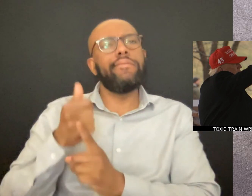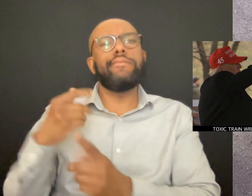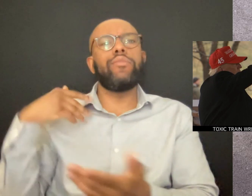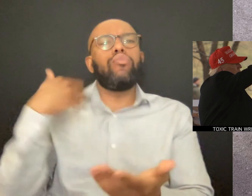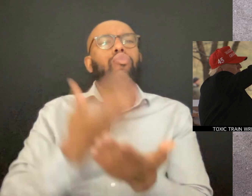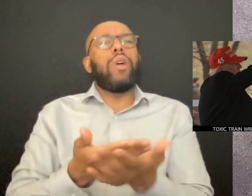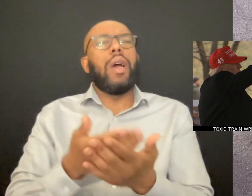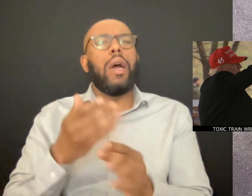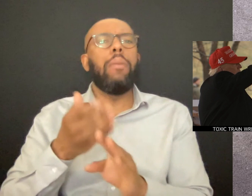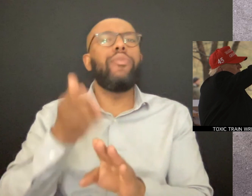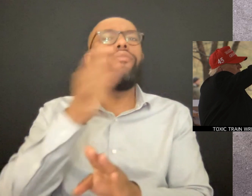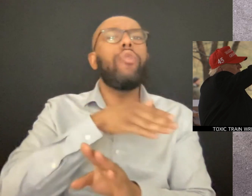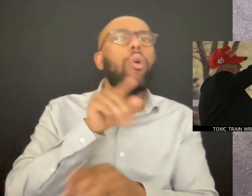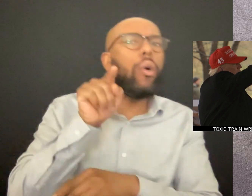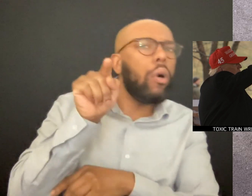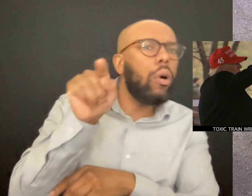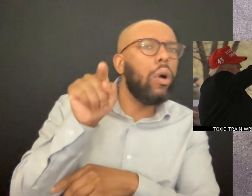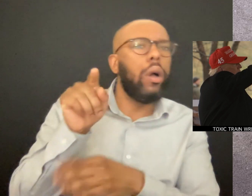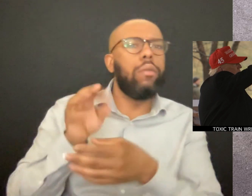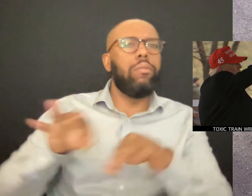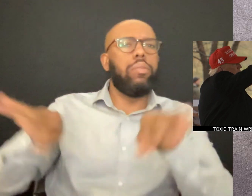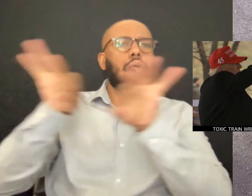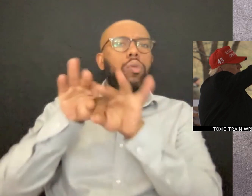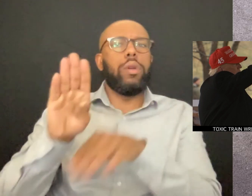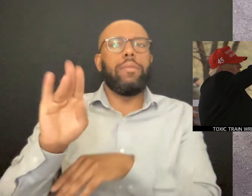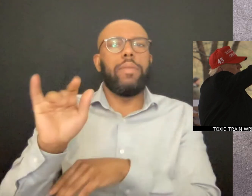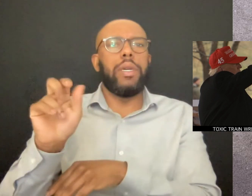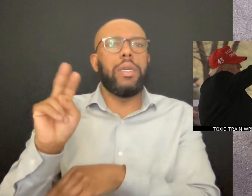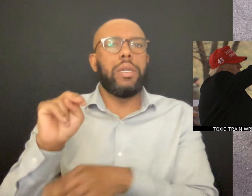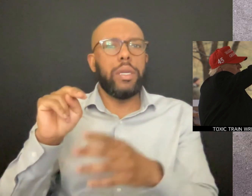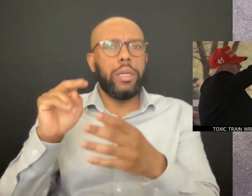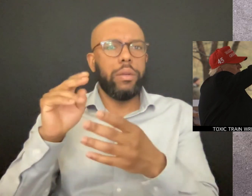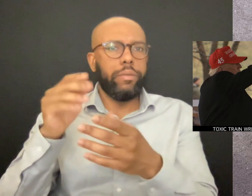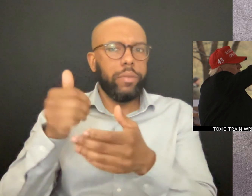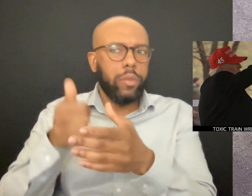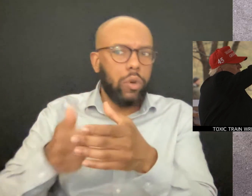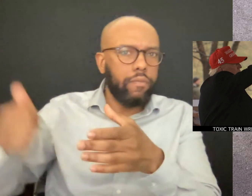he also said he arrived to help before key Biden officials